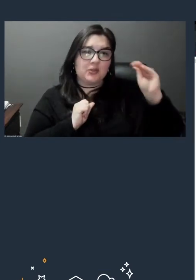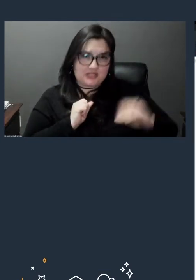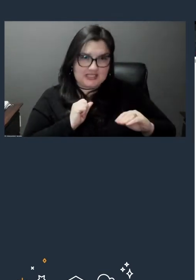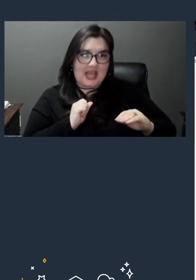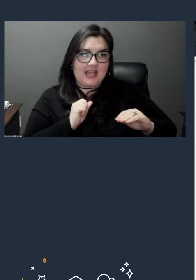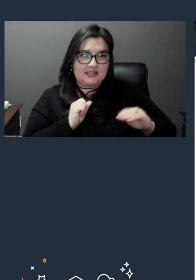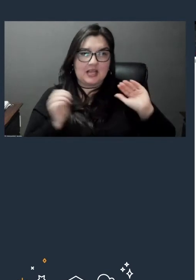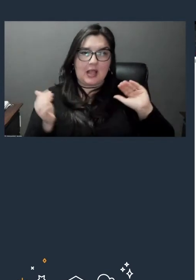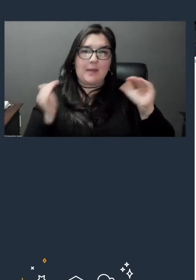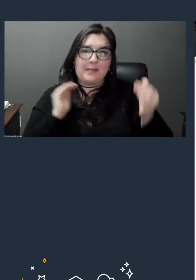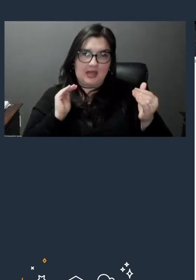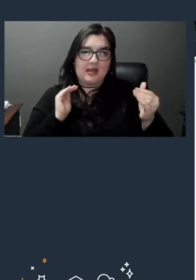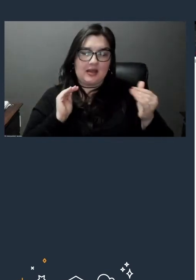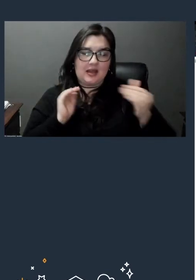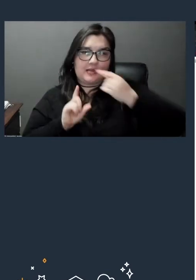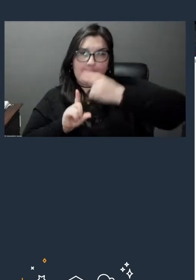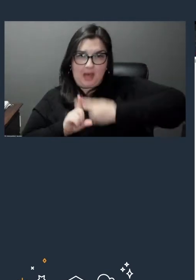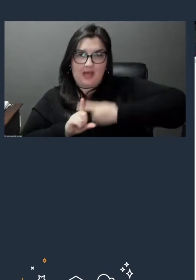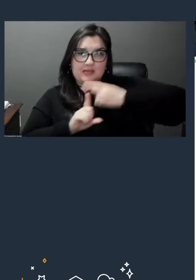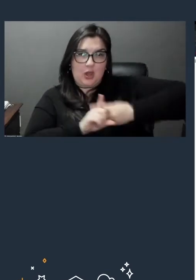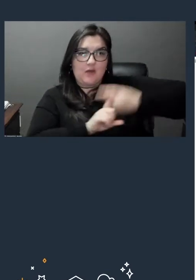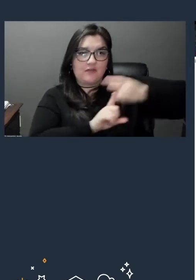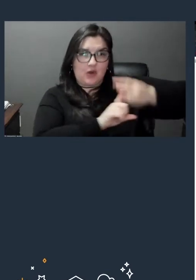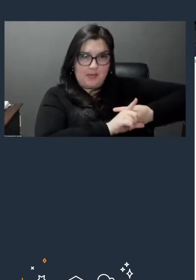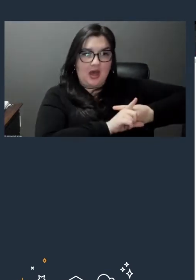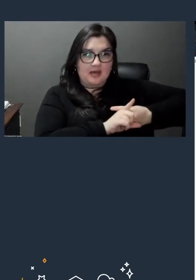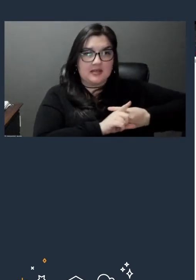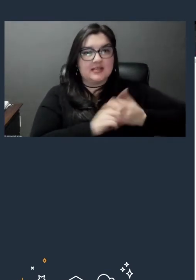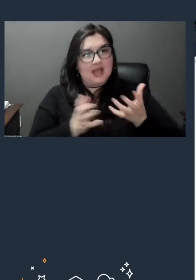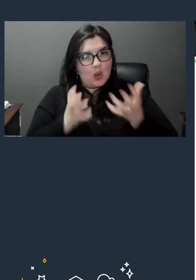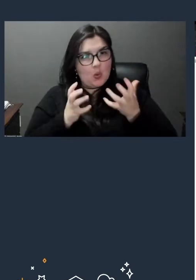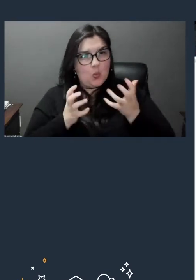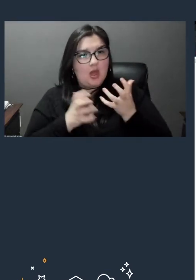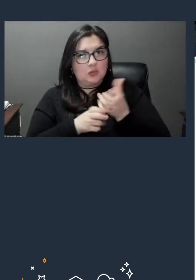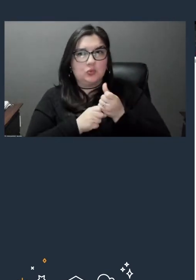to month over month as I would like to get a longer view.